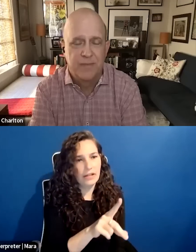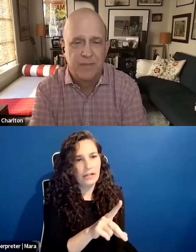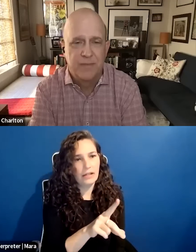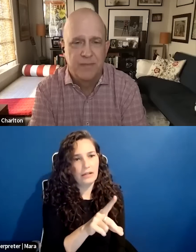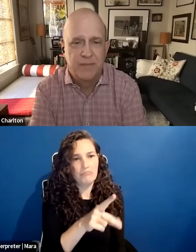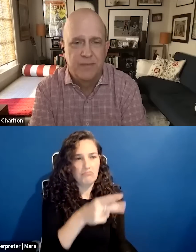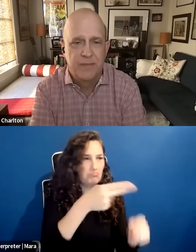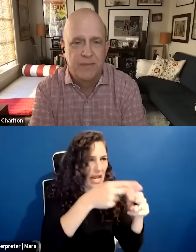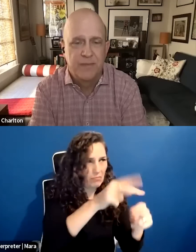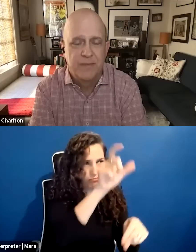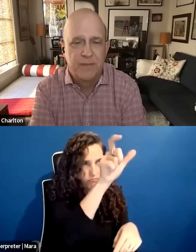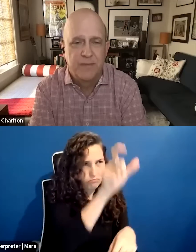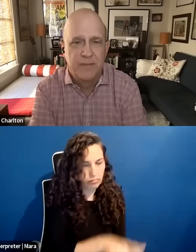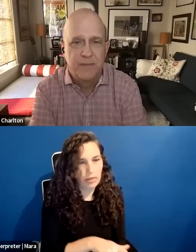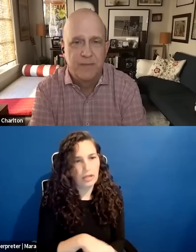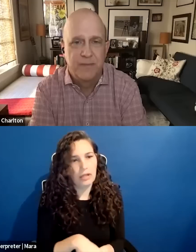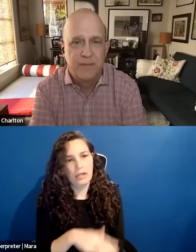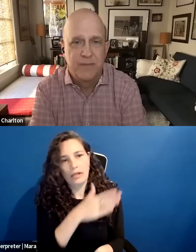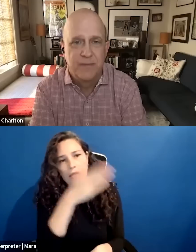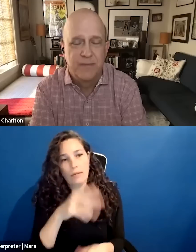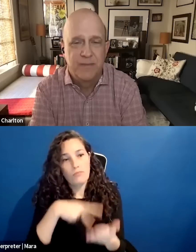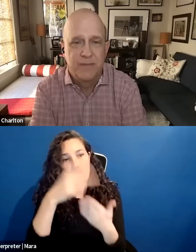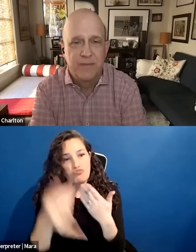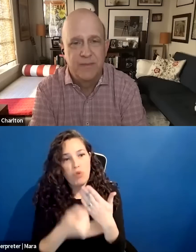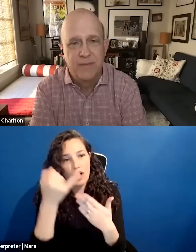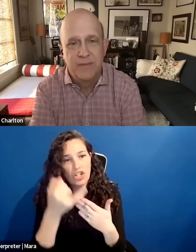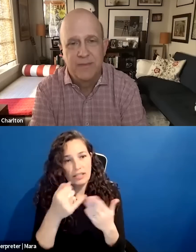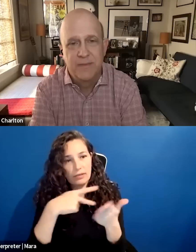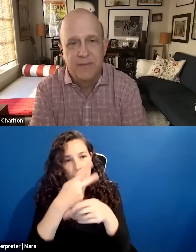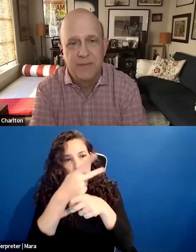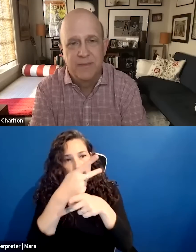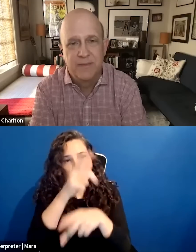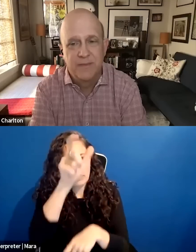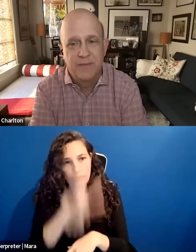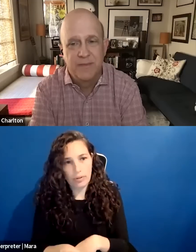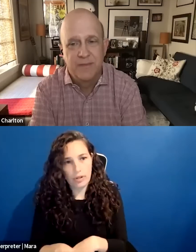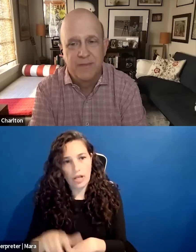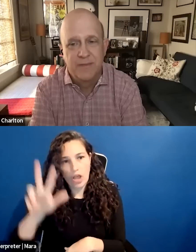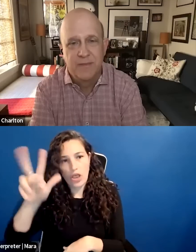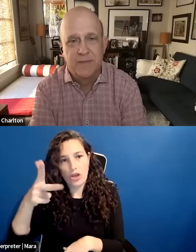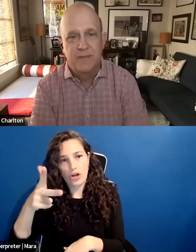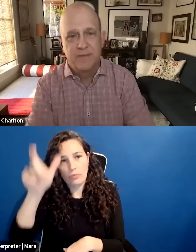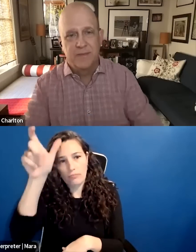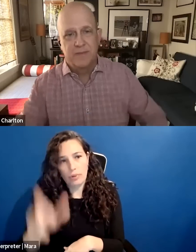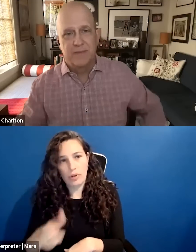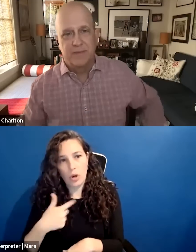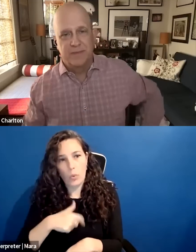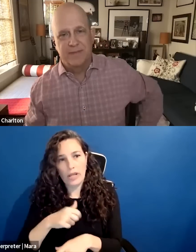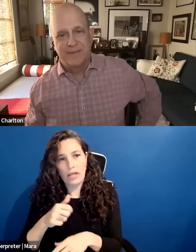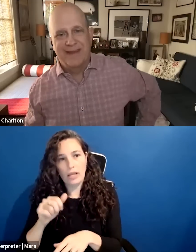his full name and then the projects he's produced and in the third column I put, "We've road trip together twice."